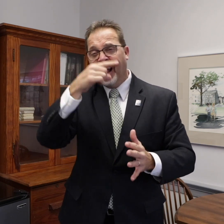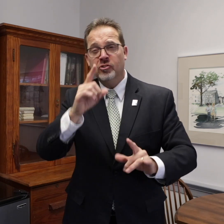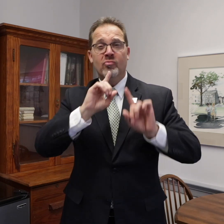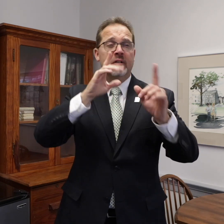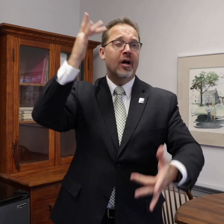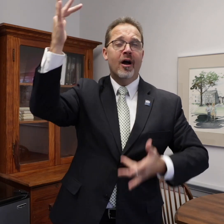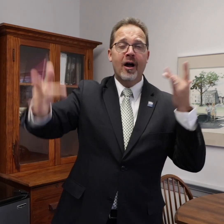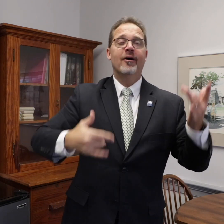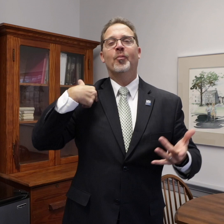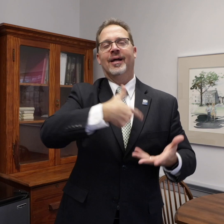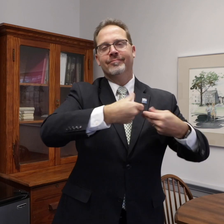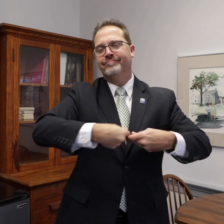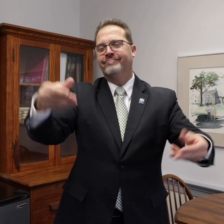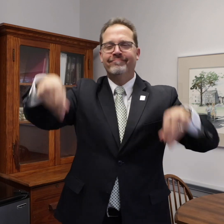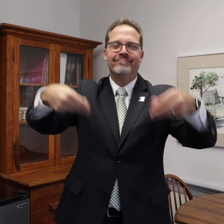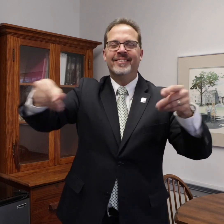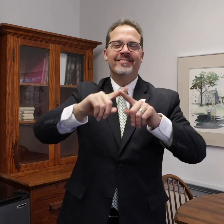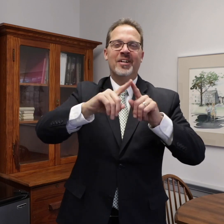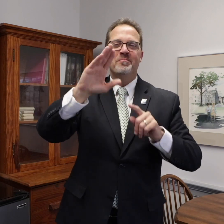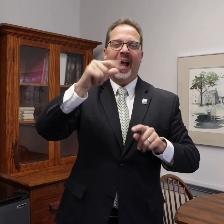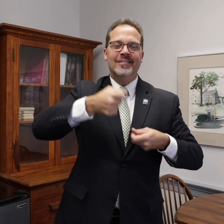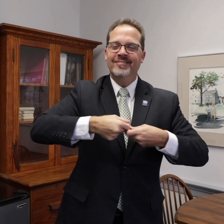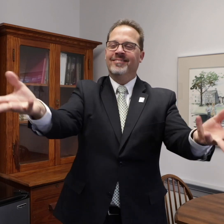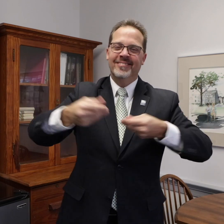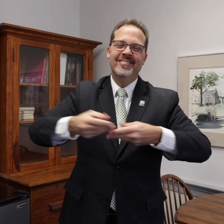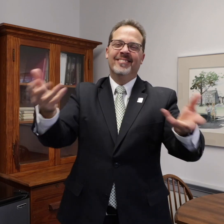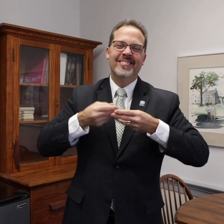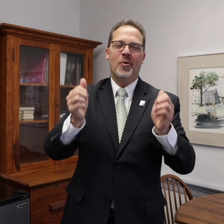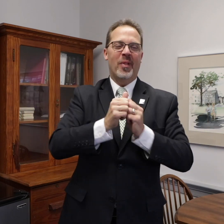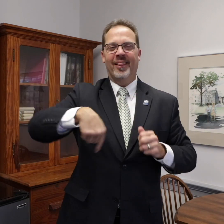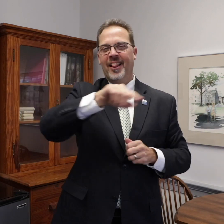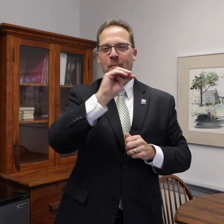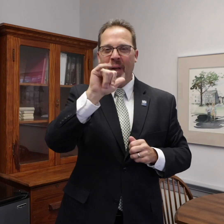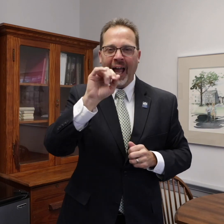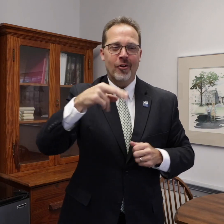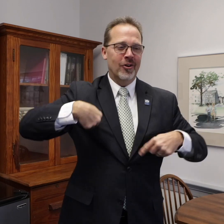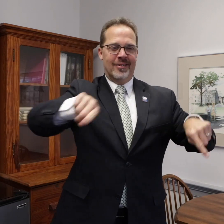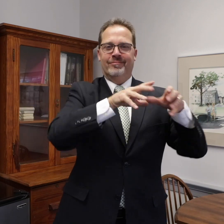this news was priceless. The Mayor, CSD and Comcast helped to hand